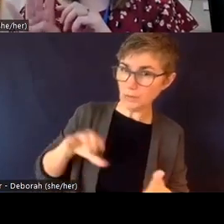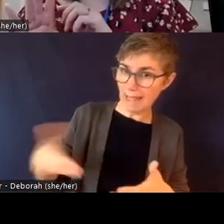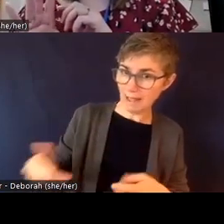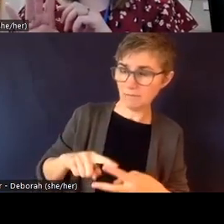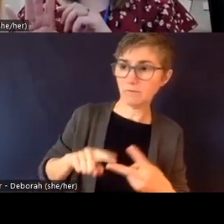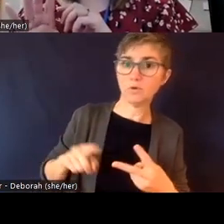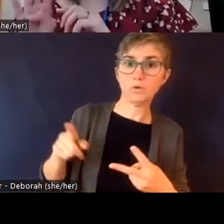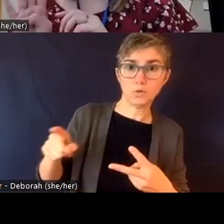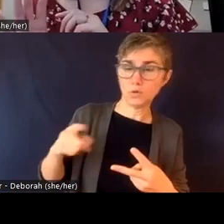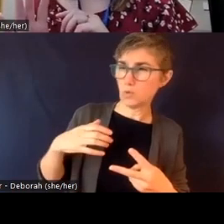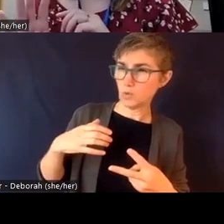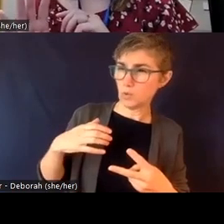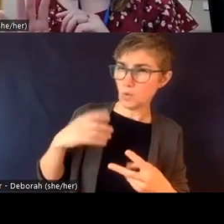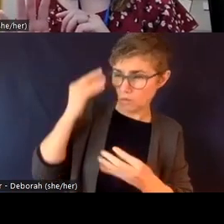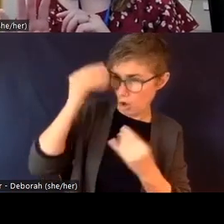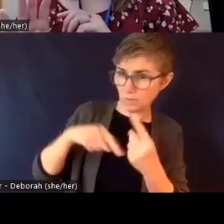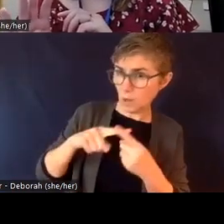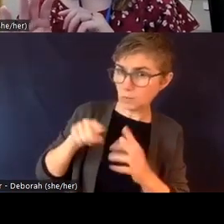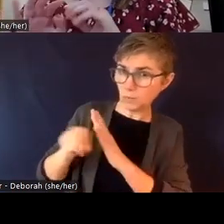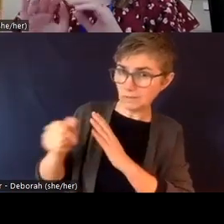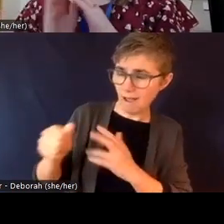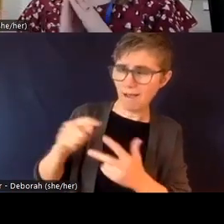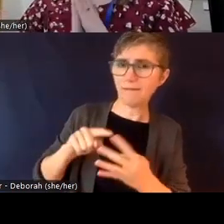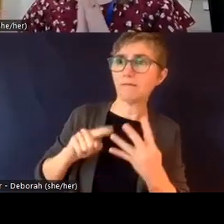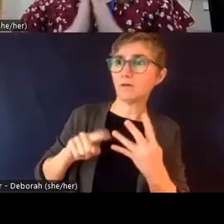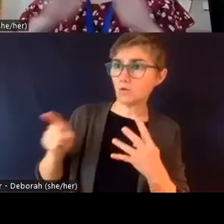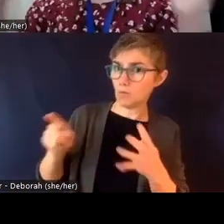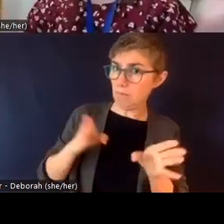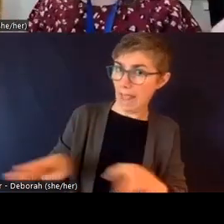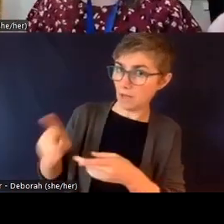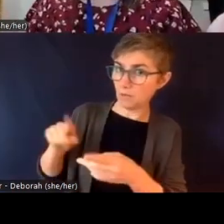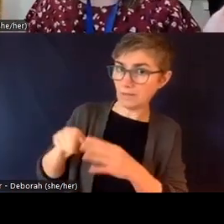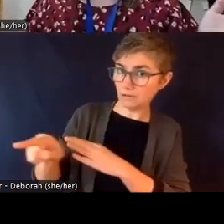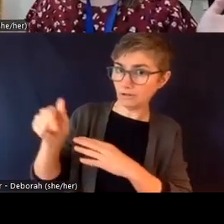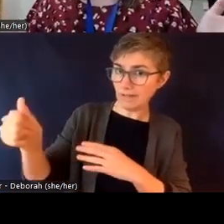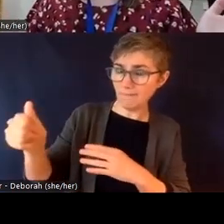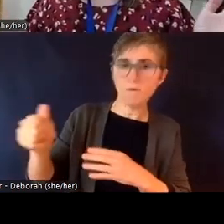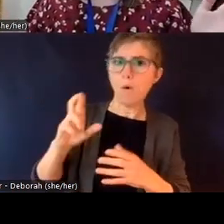suicide plans, or suicide attempts. And then everyone in the United States, who is